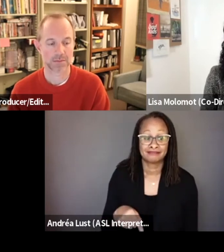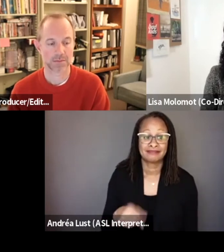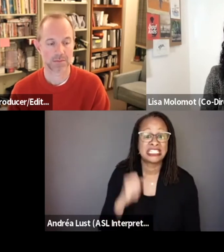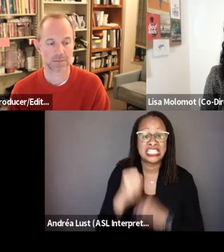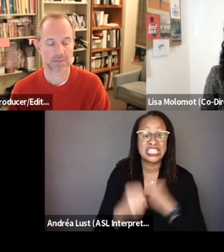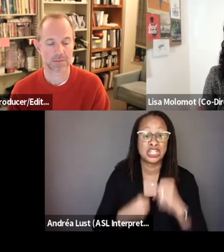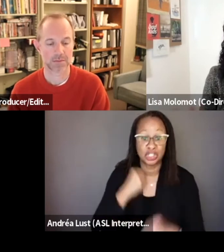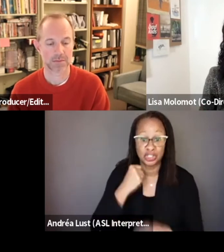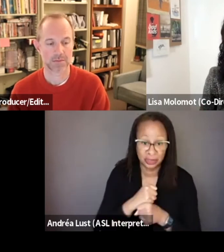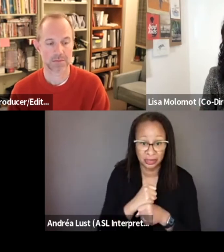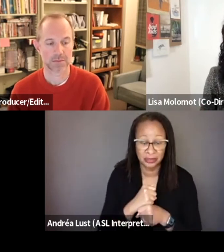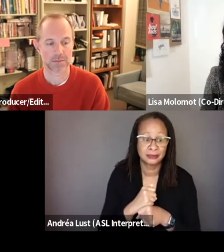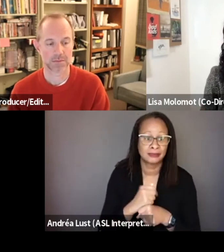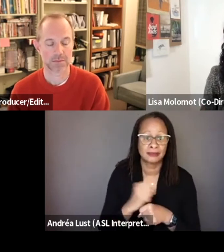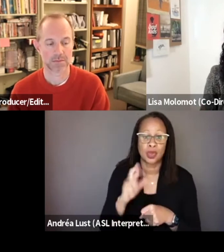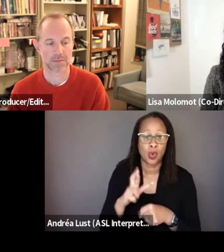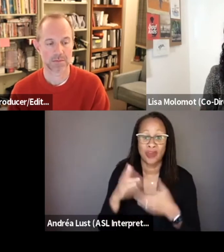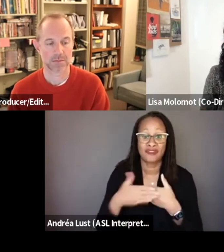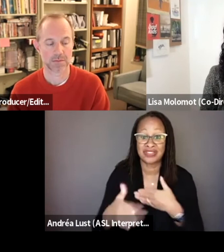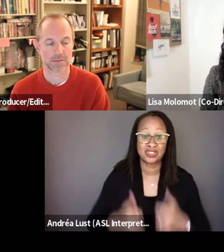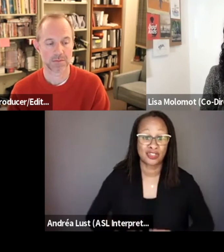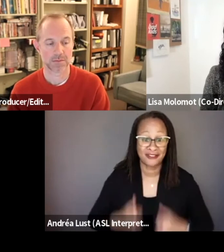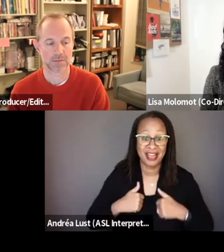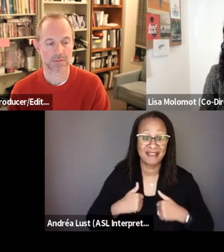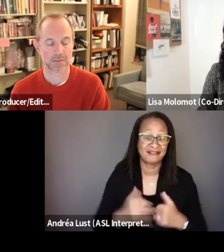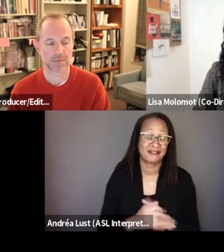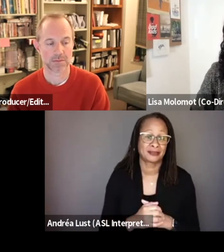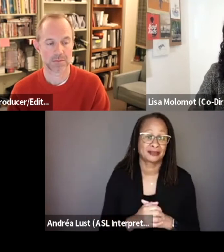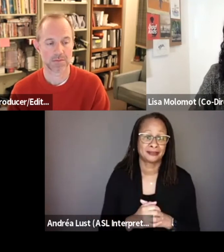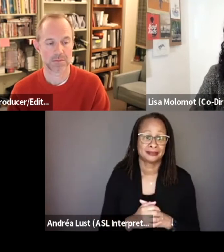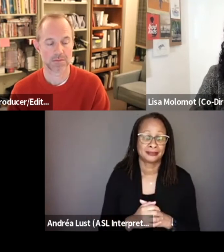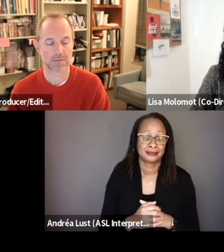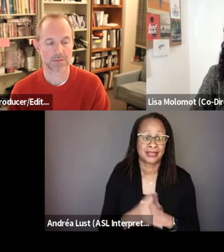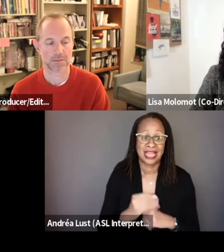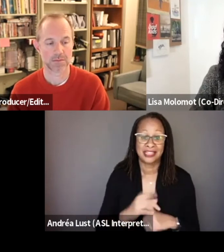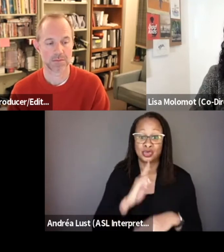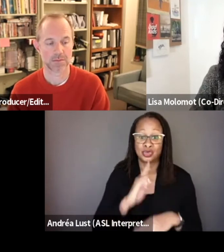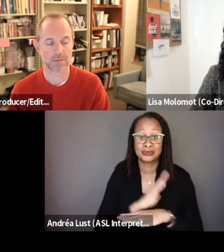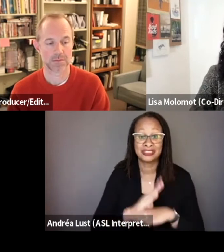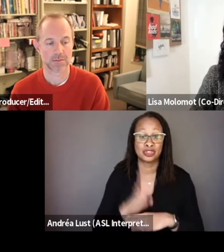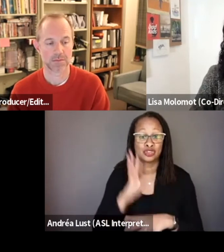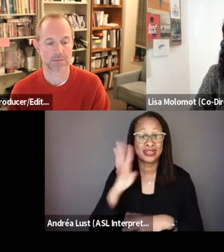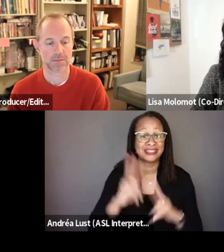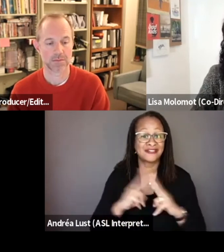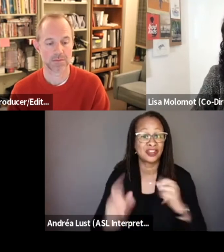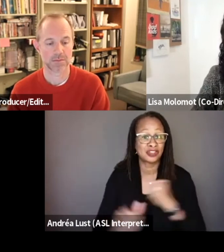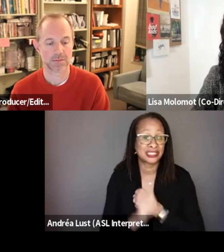or the rest of their life. And it's actually creates very dangerous situations.